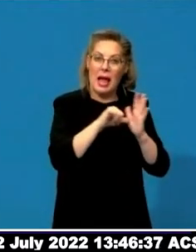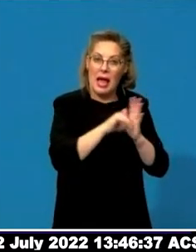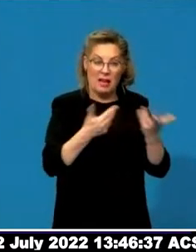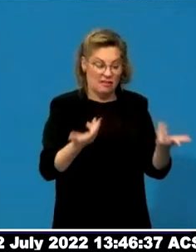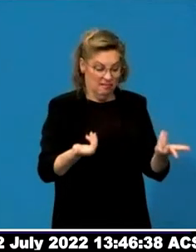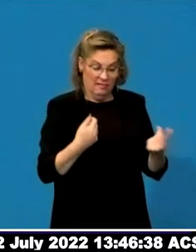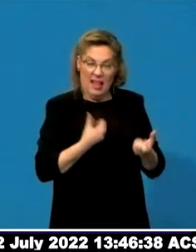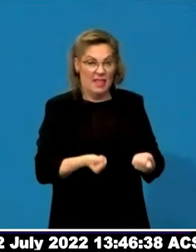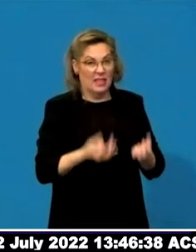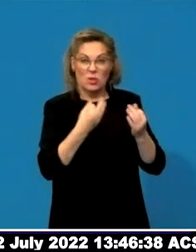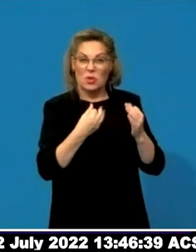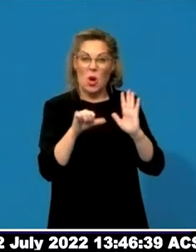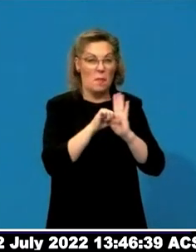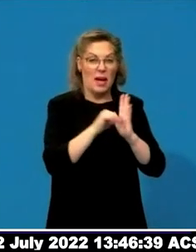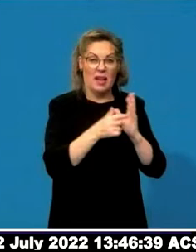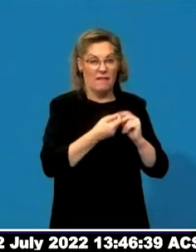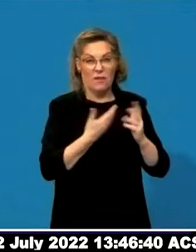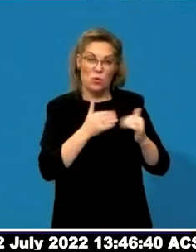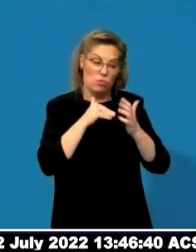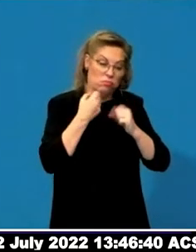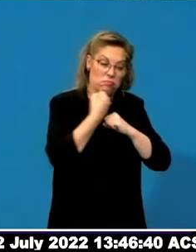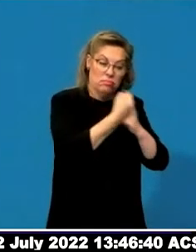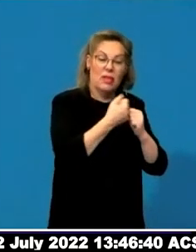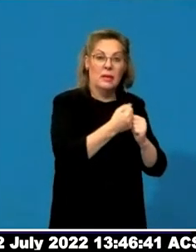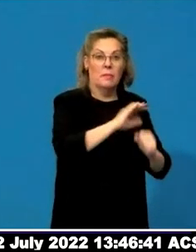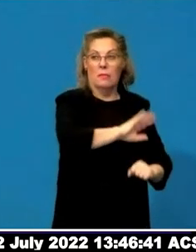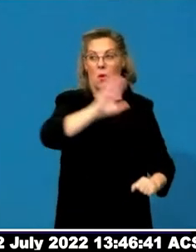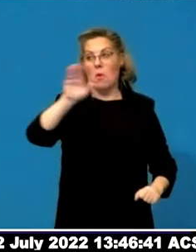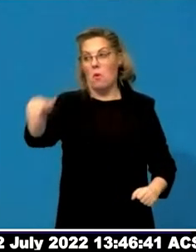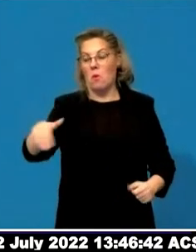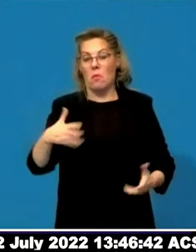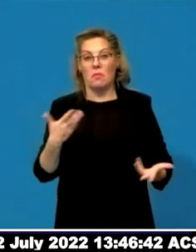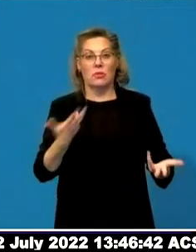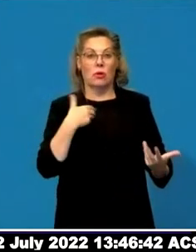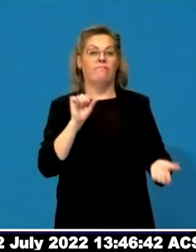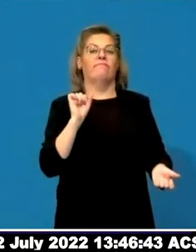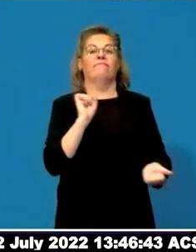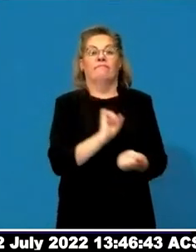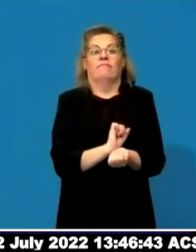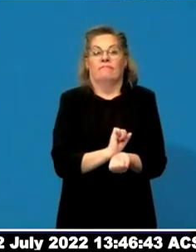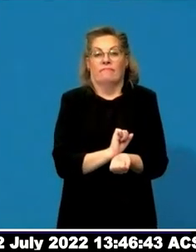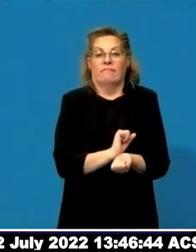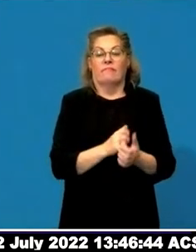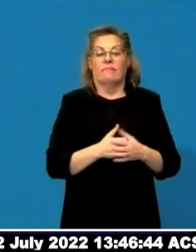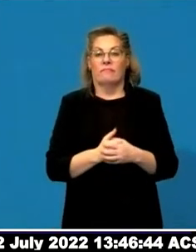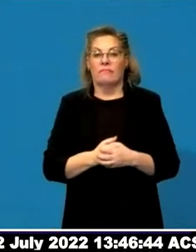Maybe that's the way it is. MS McMAHON: And, Mrs Smith, I also wanted to ask you,